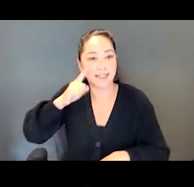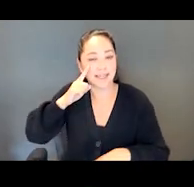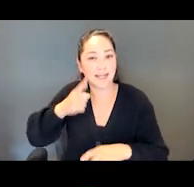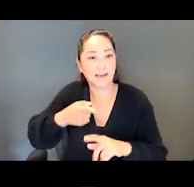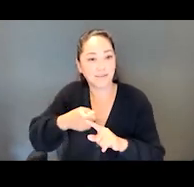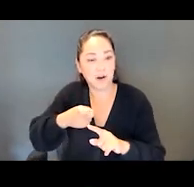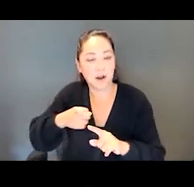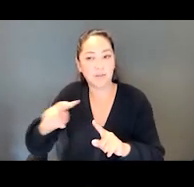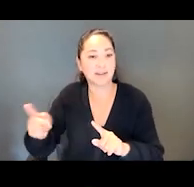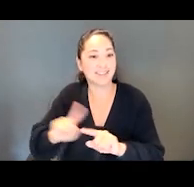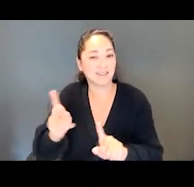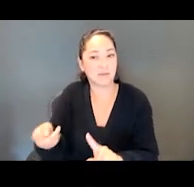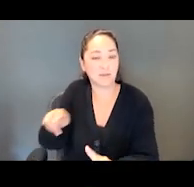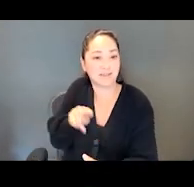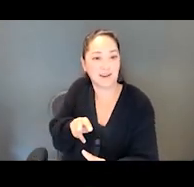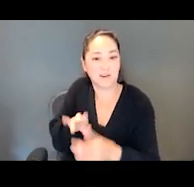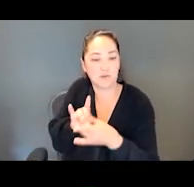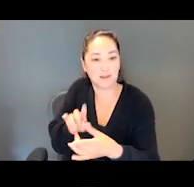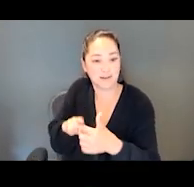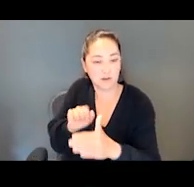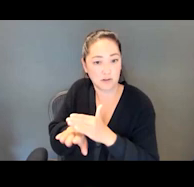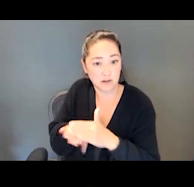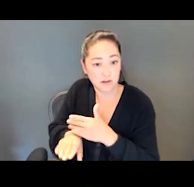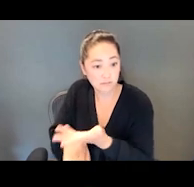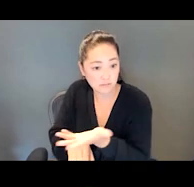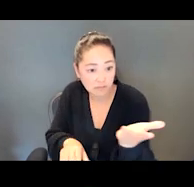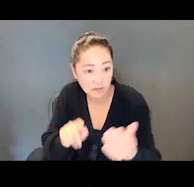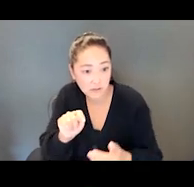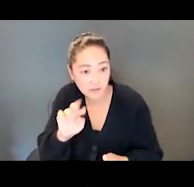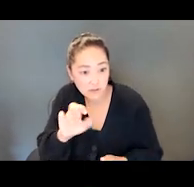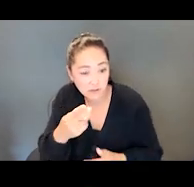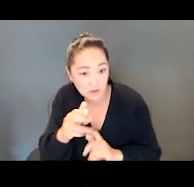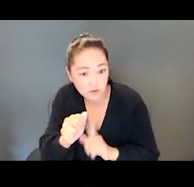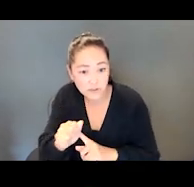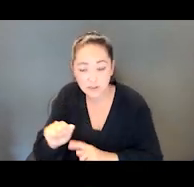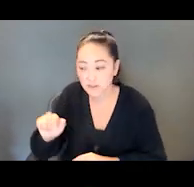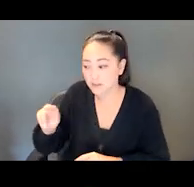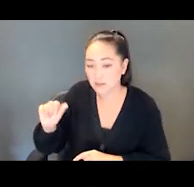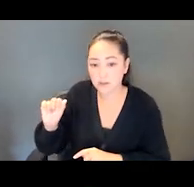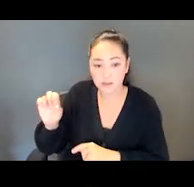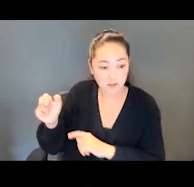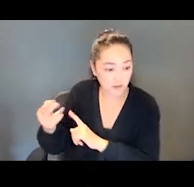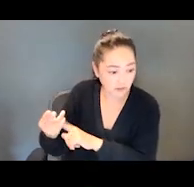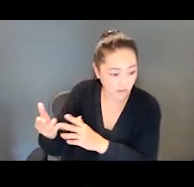Trails I know, I know Trisha. Sometimes storytelling may be able to influence the experience on a trail.